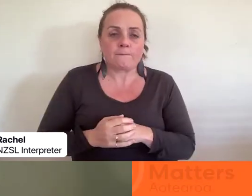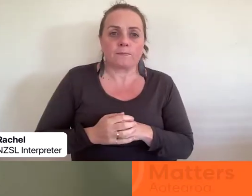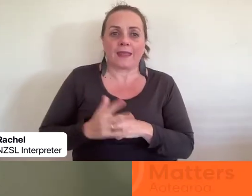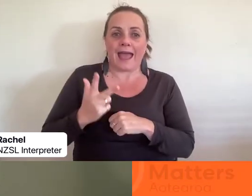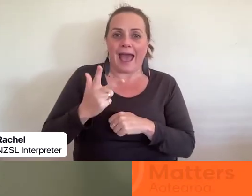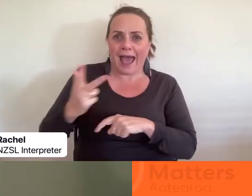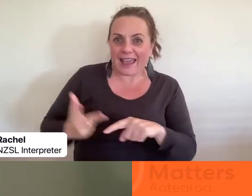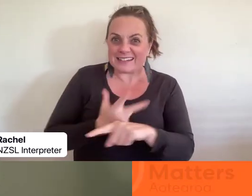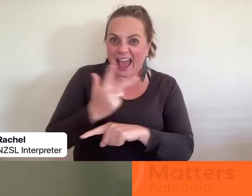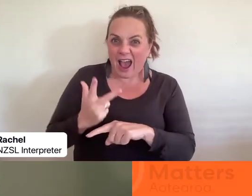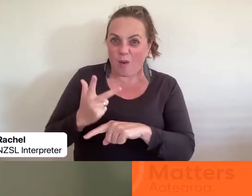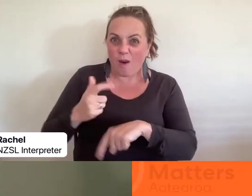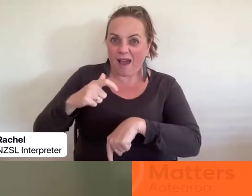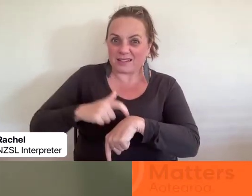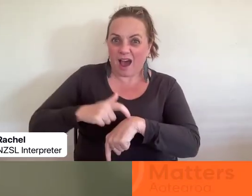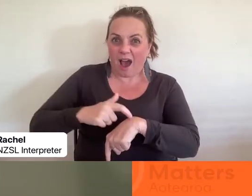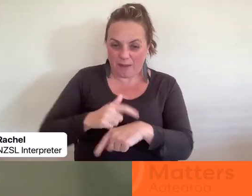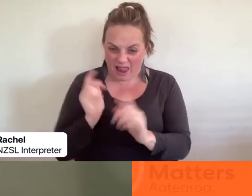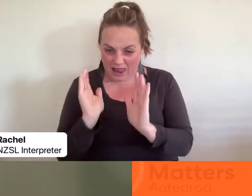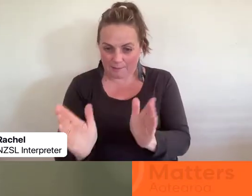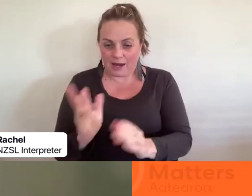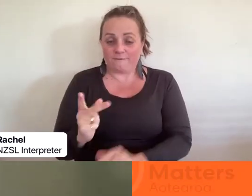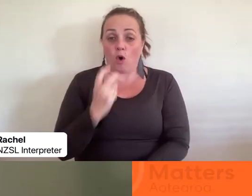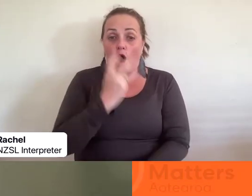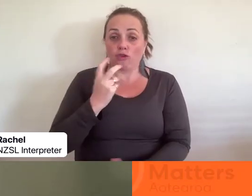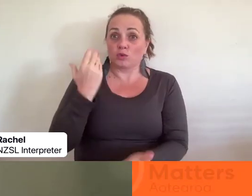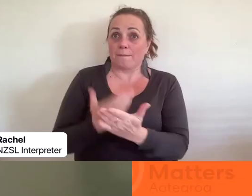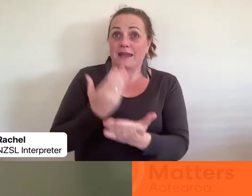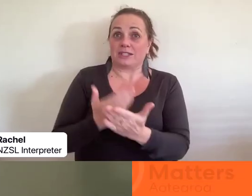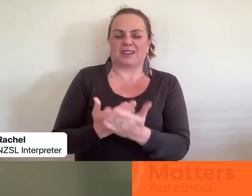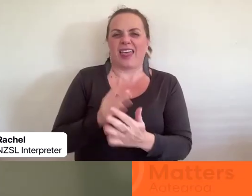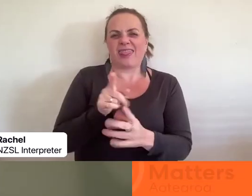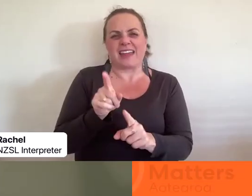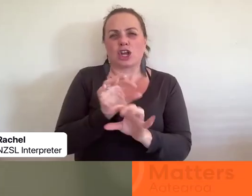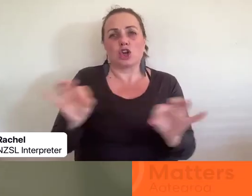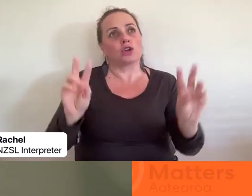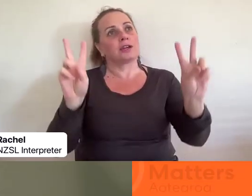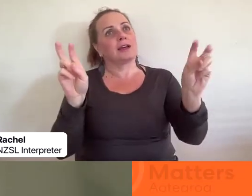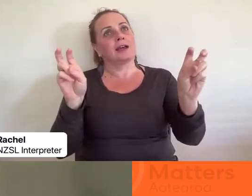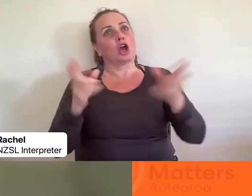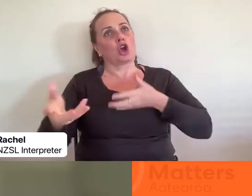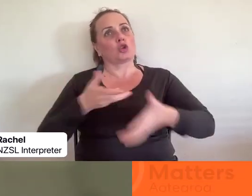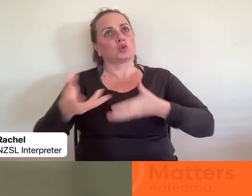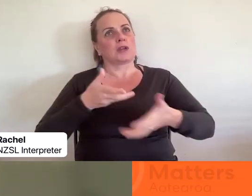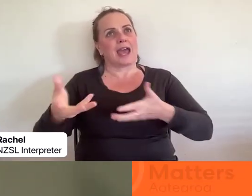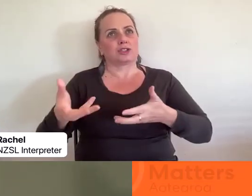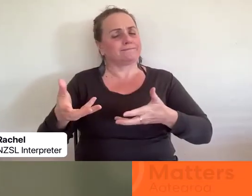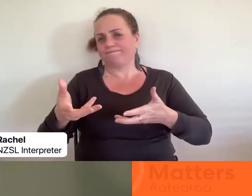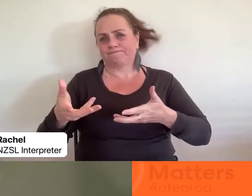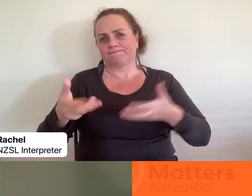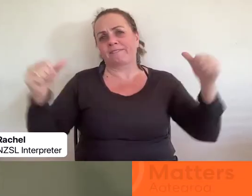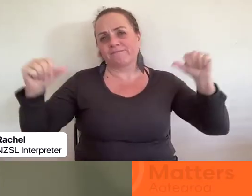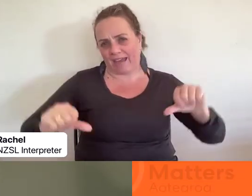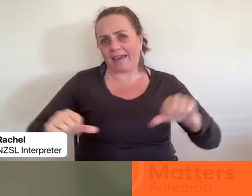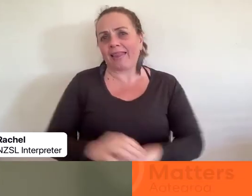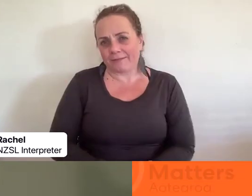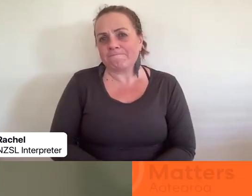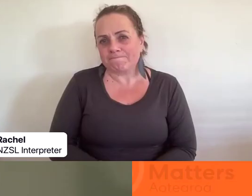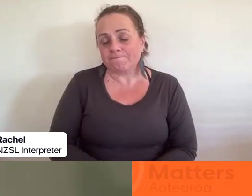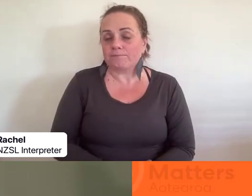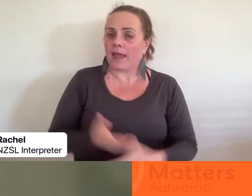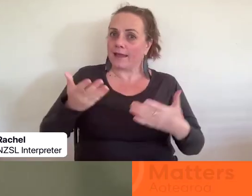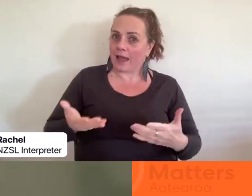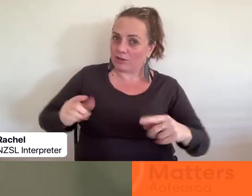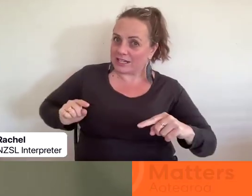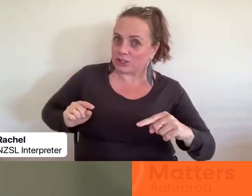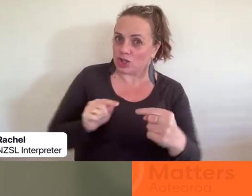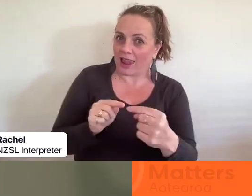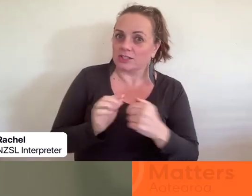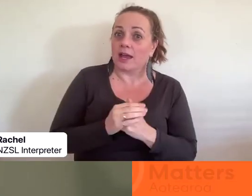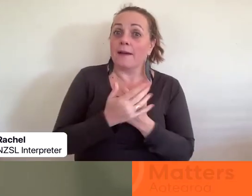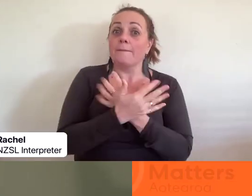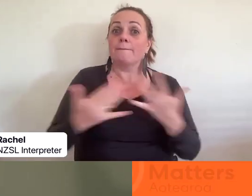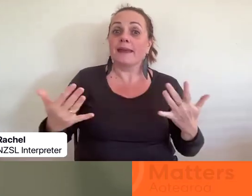all the oral submissions is not consultation. So the current challenge. Many disabled feel